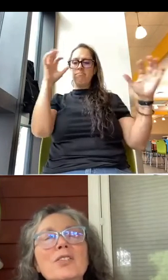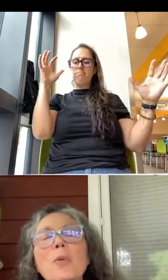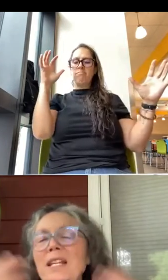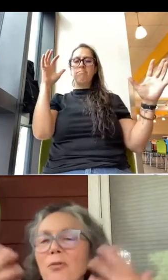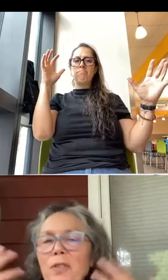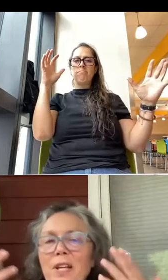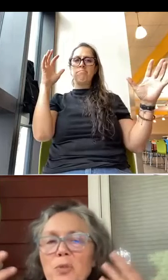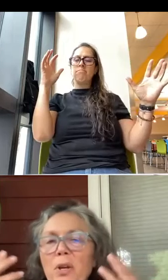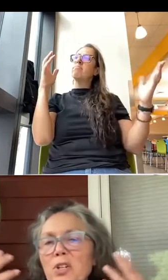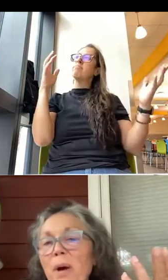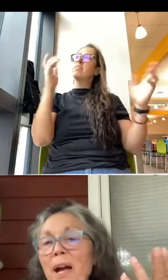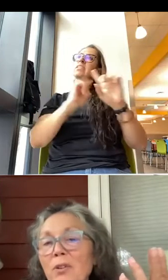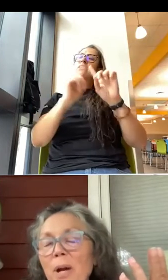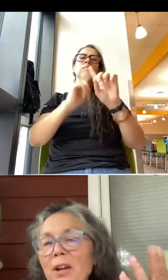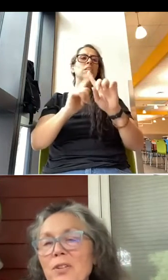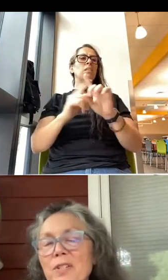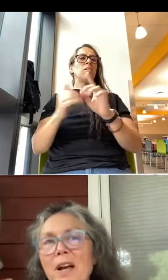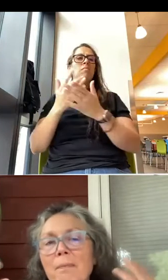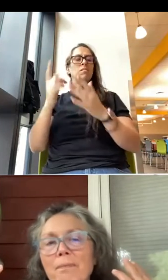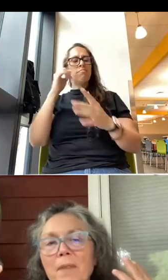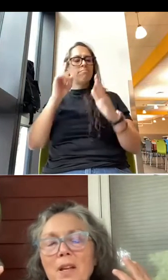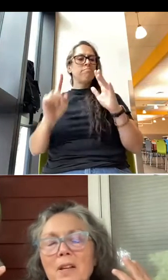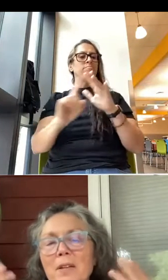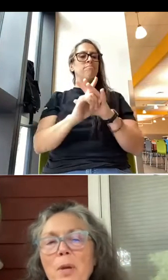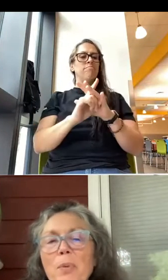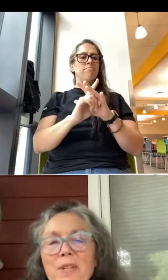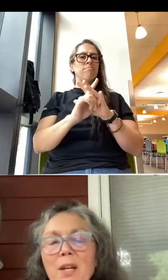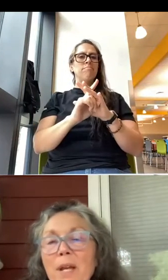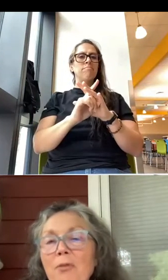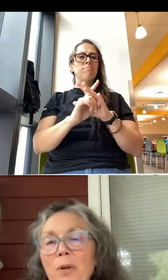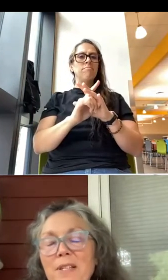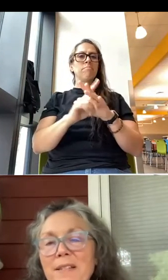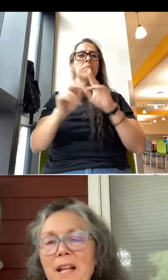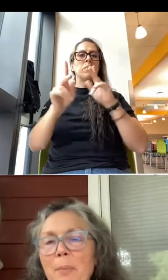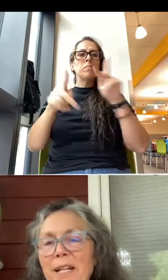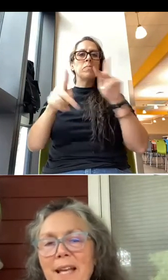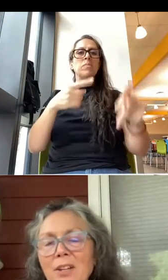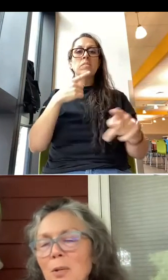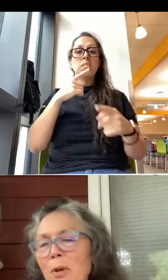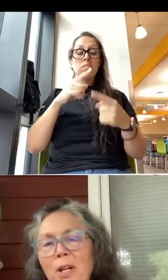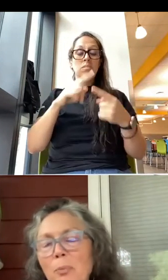So many different things bring to mind, right, because, um, people say, to me for instance, that I'm an Italian American,